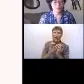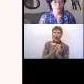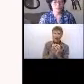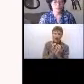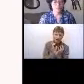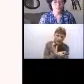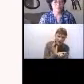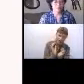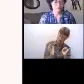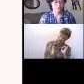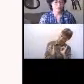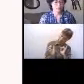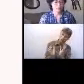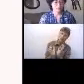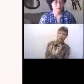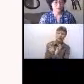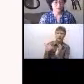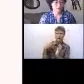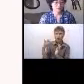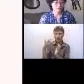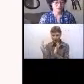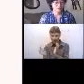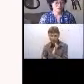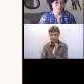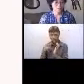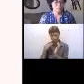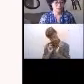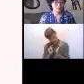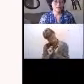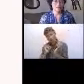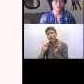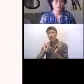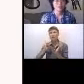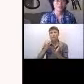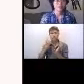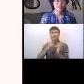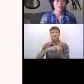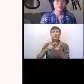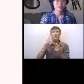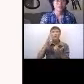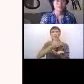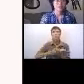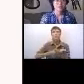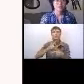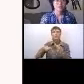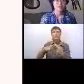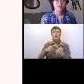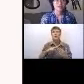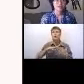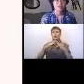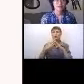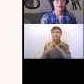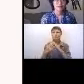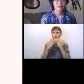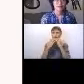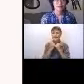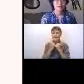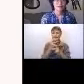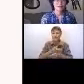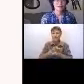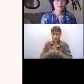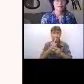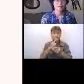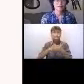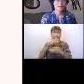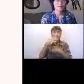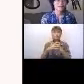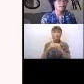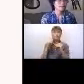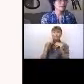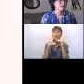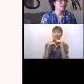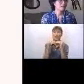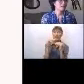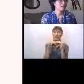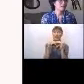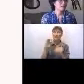and then we will talk about community of care. Alright so equity. Equity is an integral part